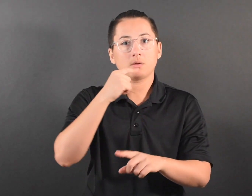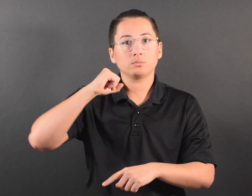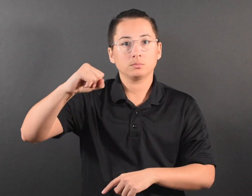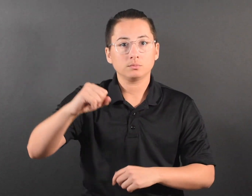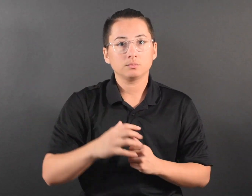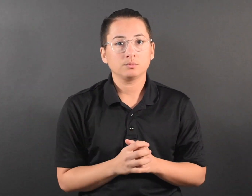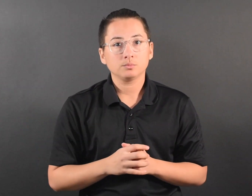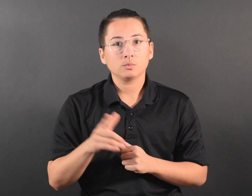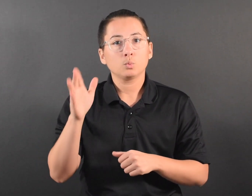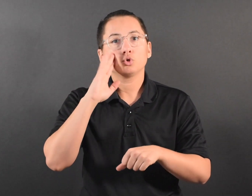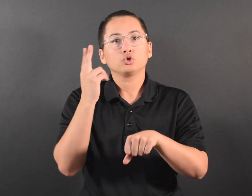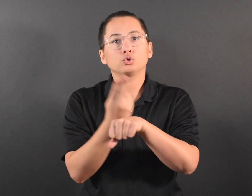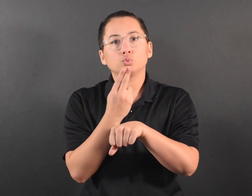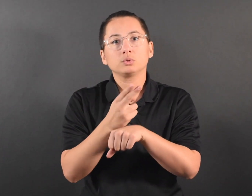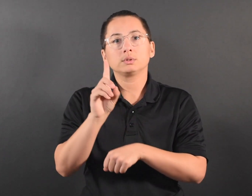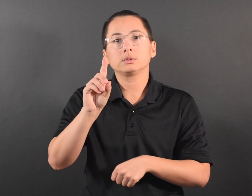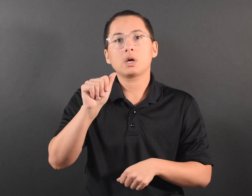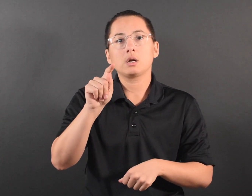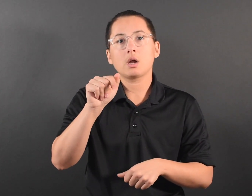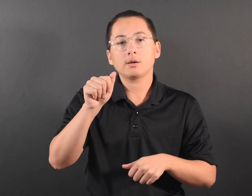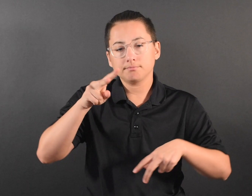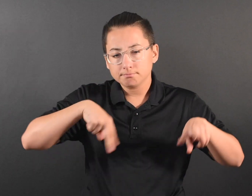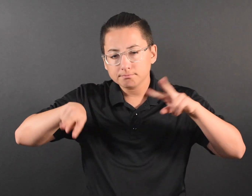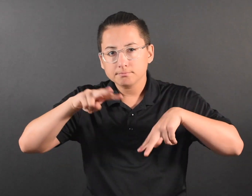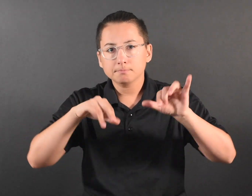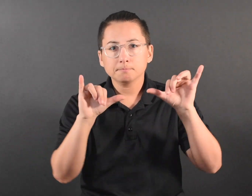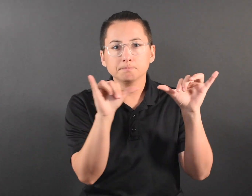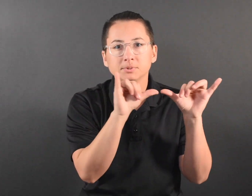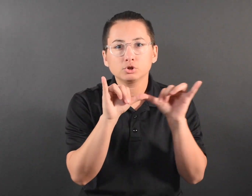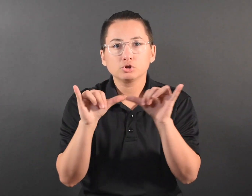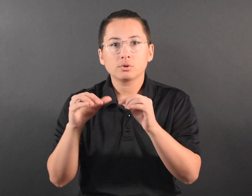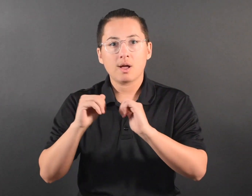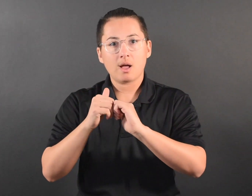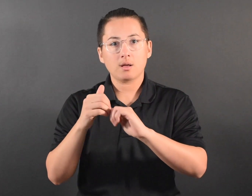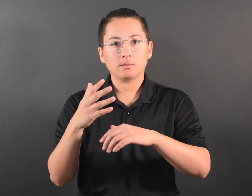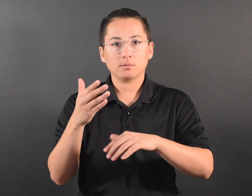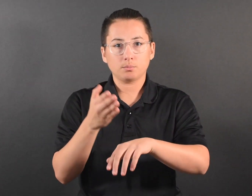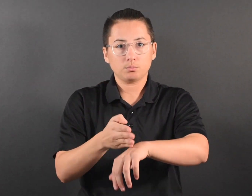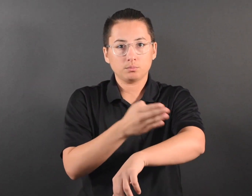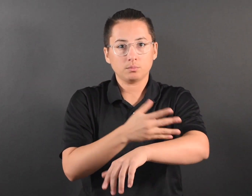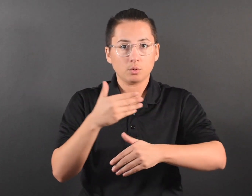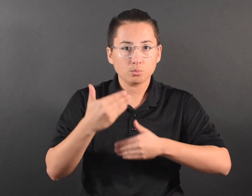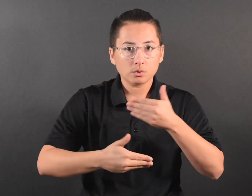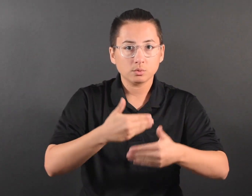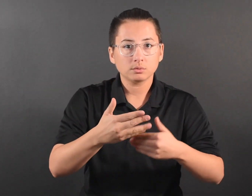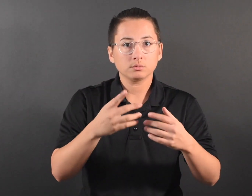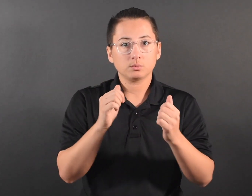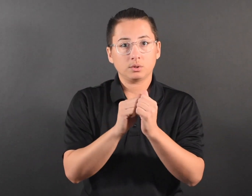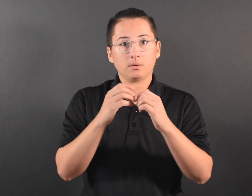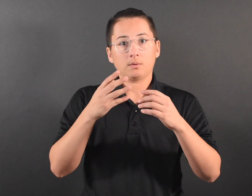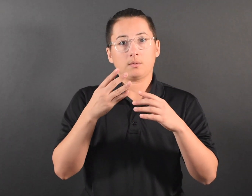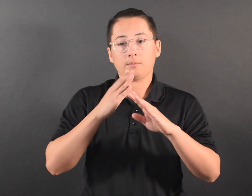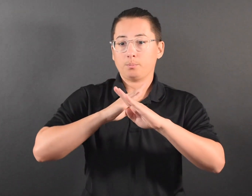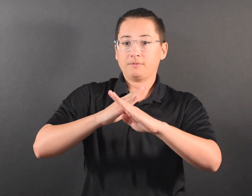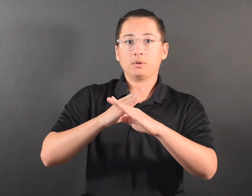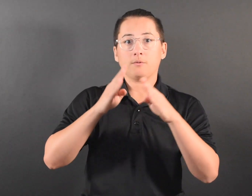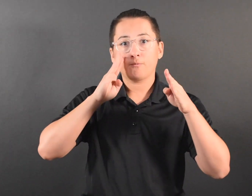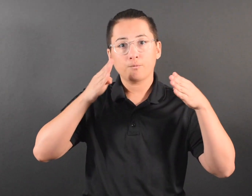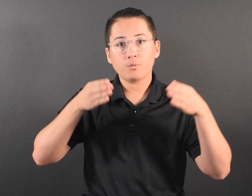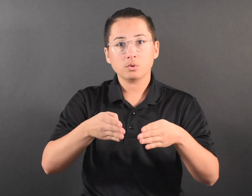It will use its surveillance data to guide and measure progress on prevention-focused initiatives